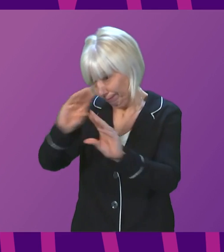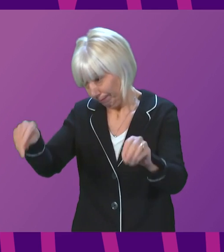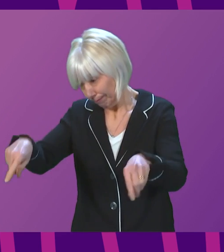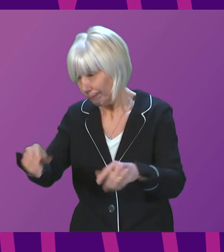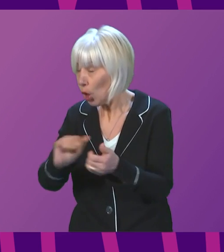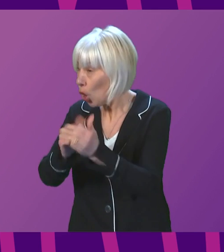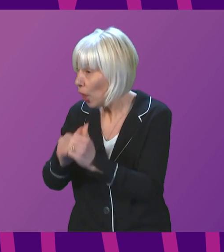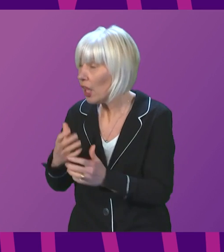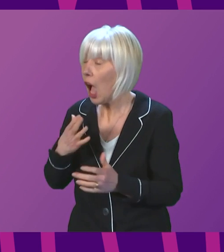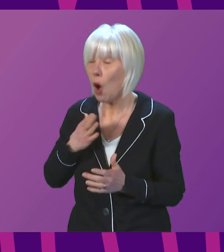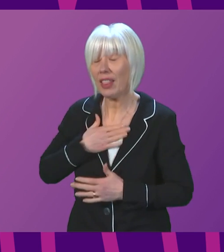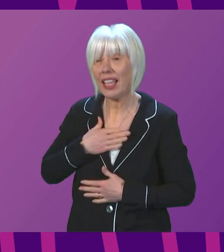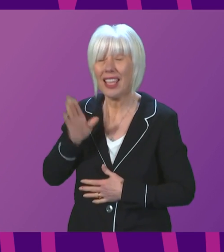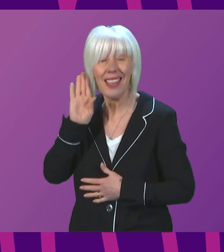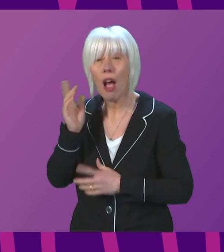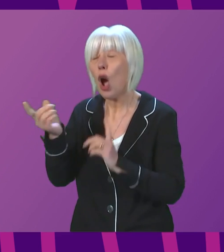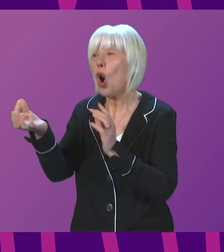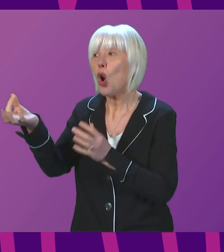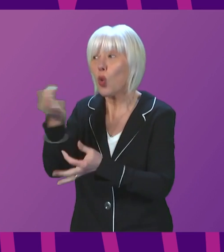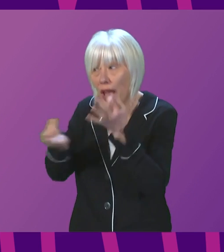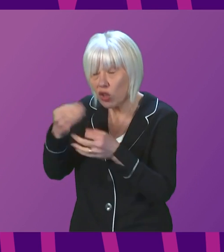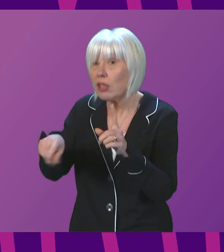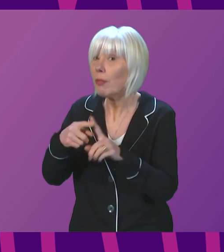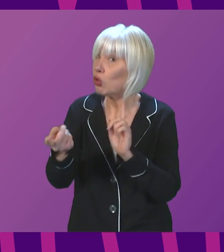hear both questions and responses.